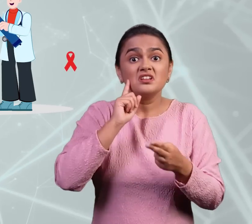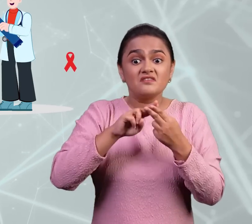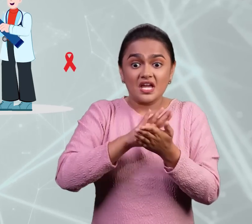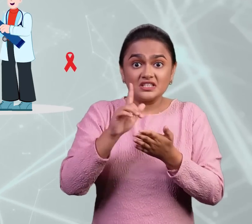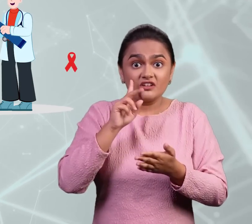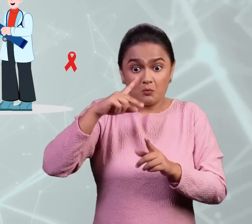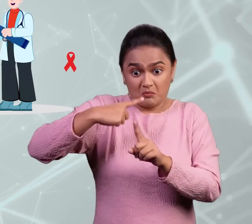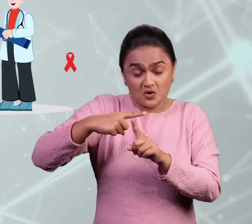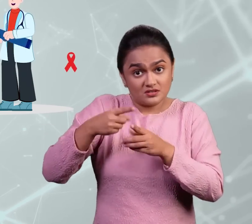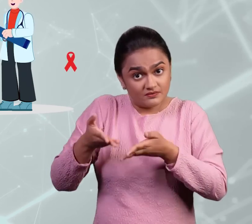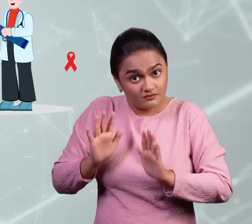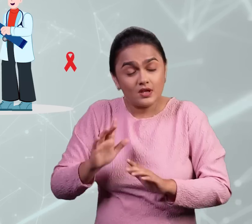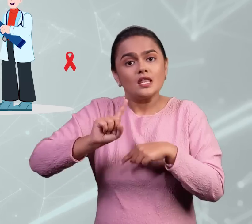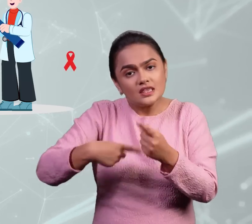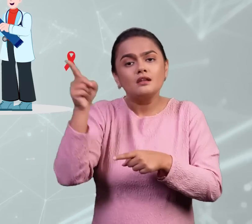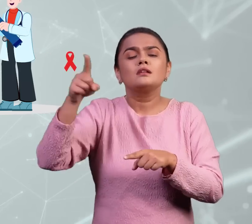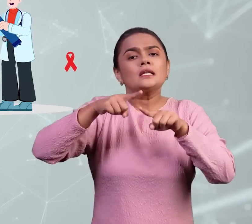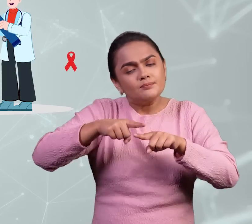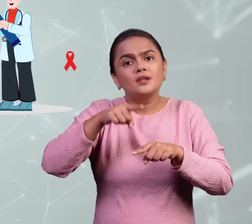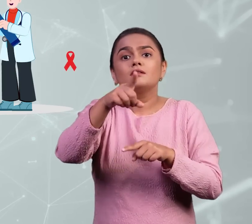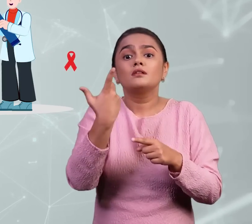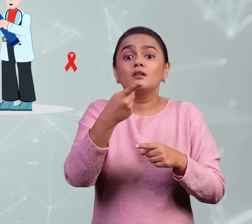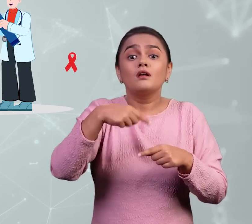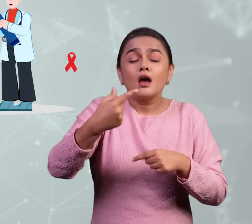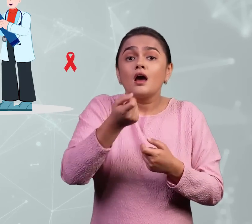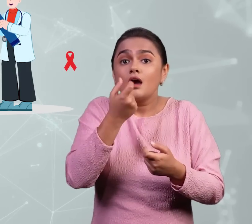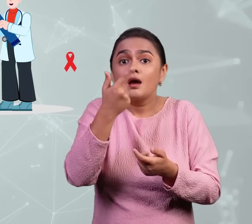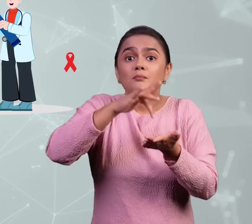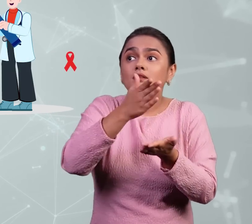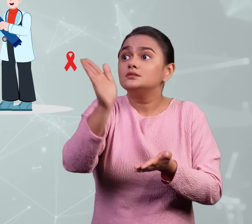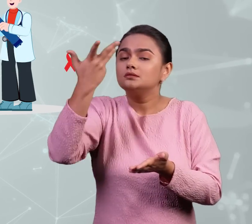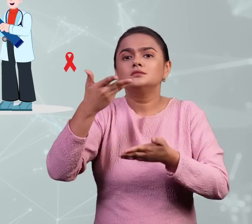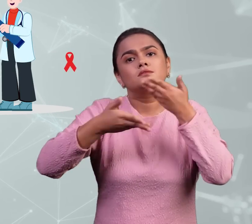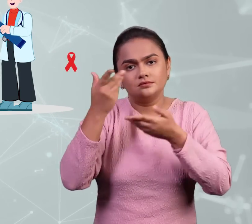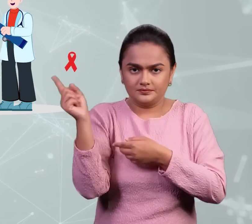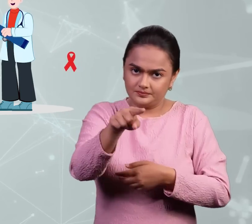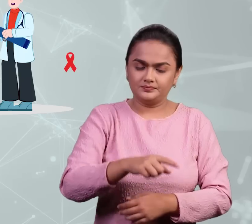If the test is positive, you will be guided on the treatment.